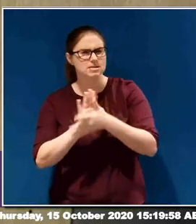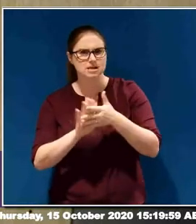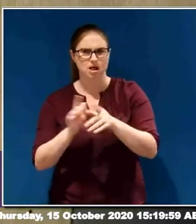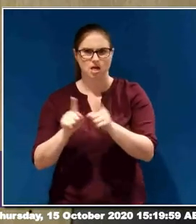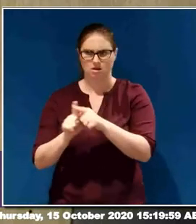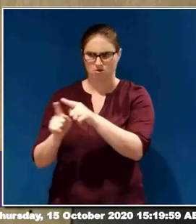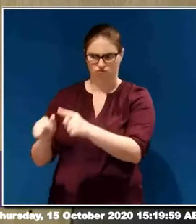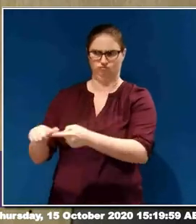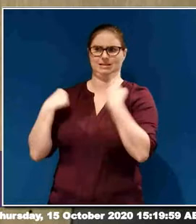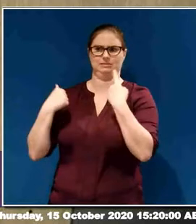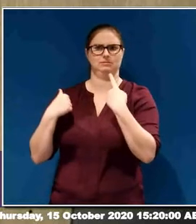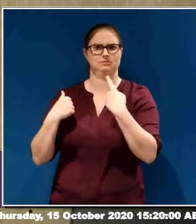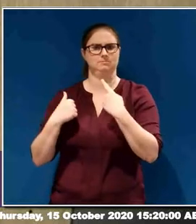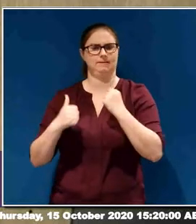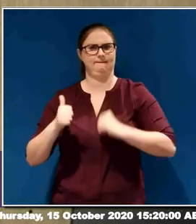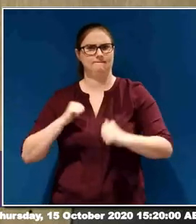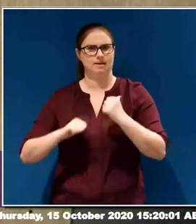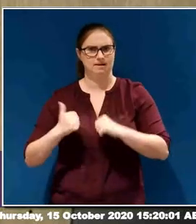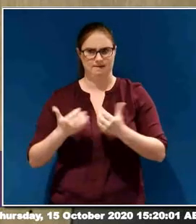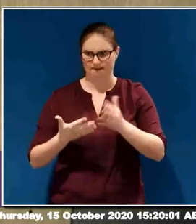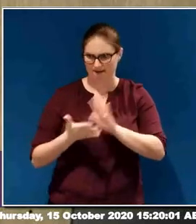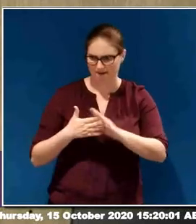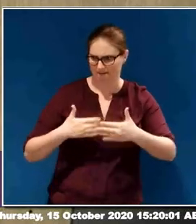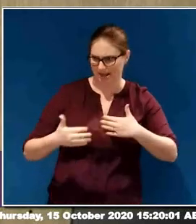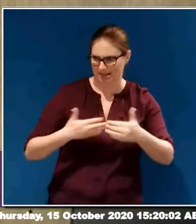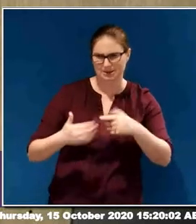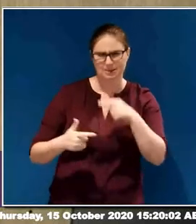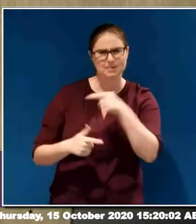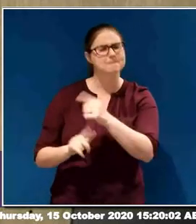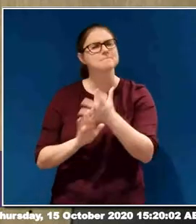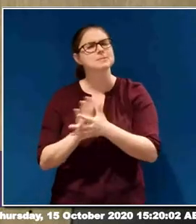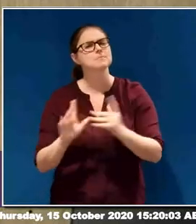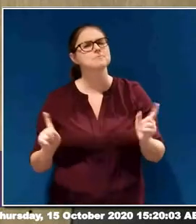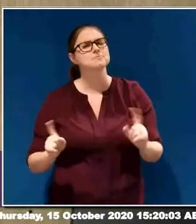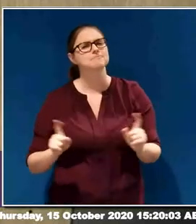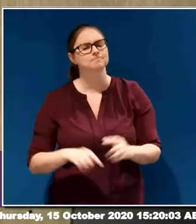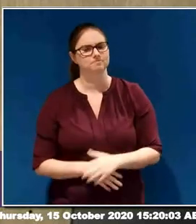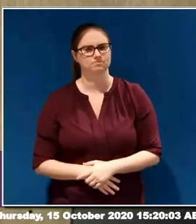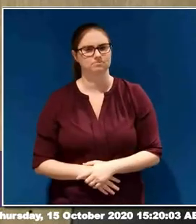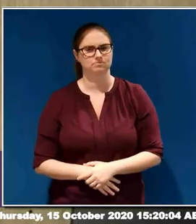So to explain that, first I'd have to say what we should do, which is proactive,